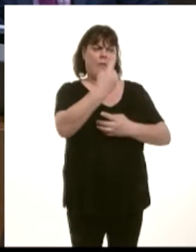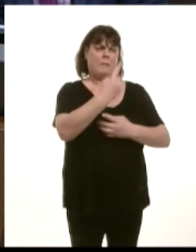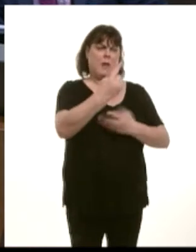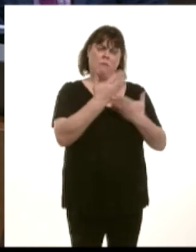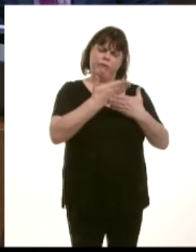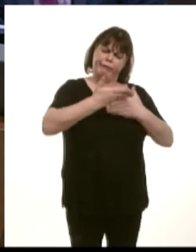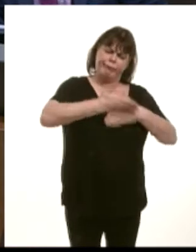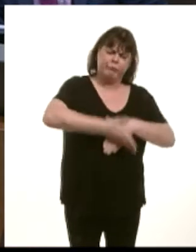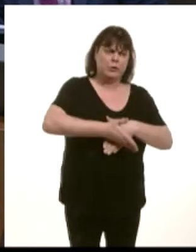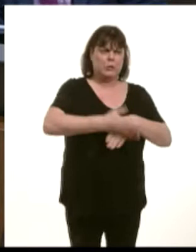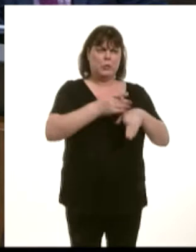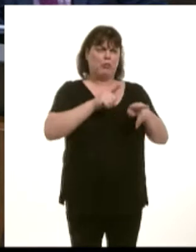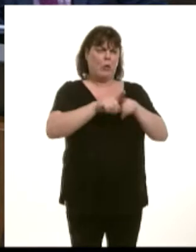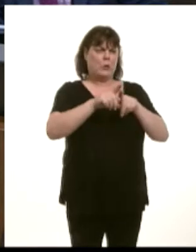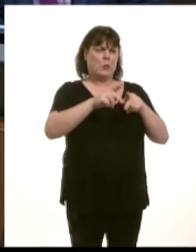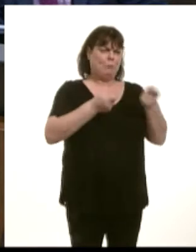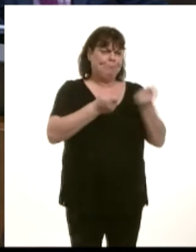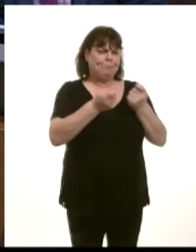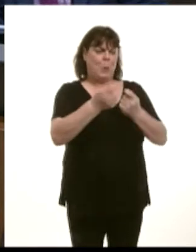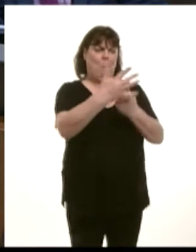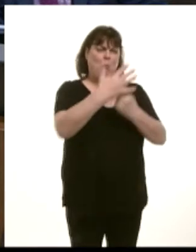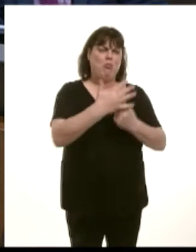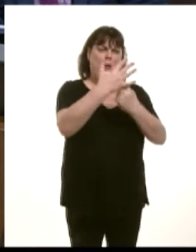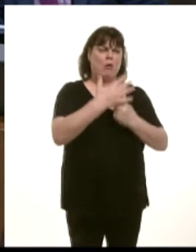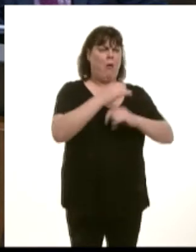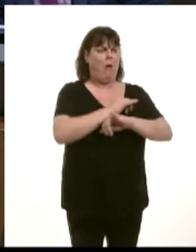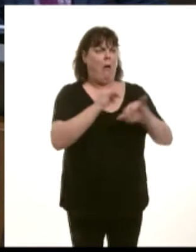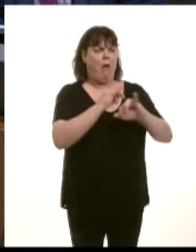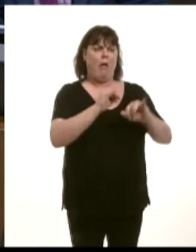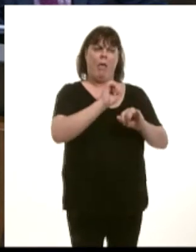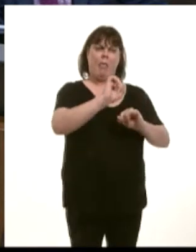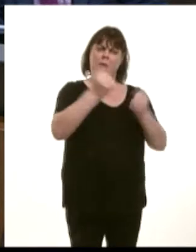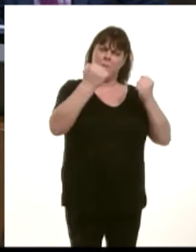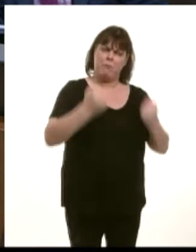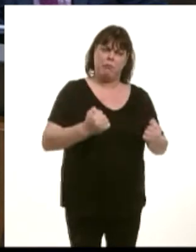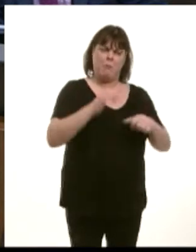those pressures, and their dedication and professionalism is very much to be commended.